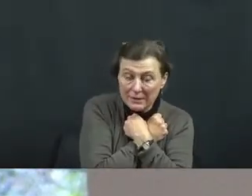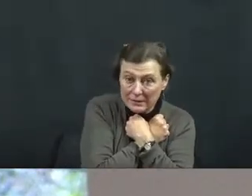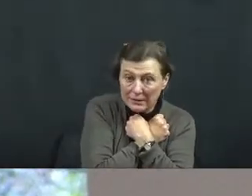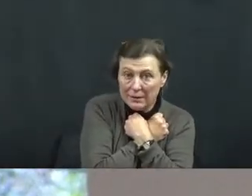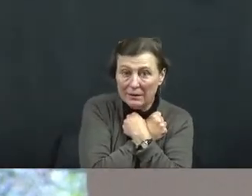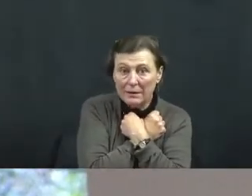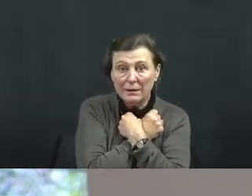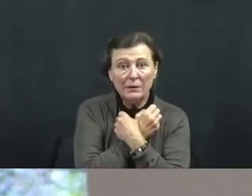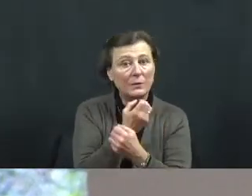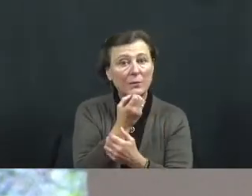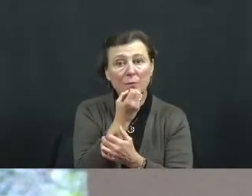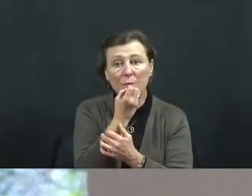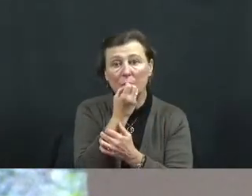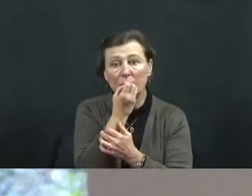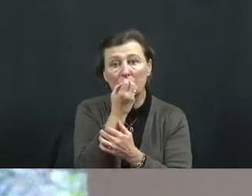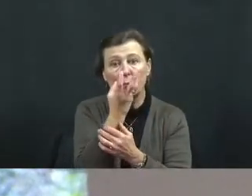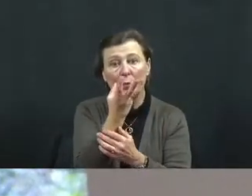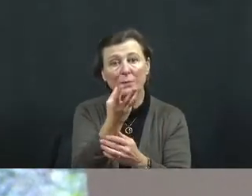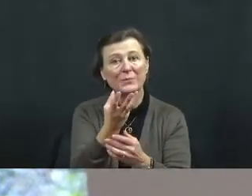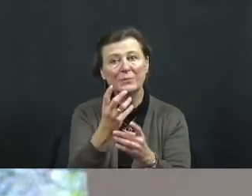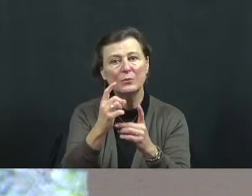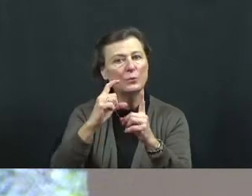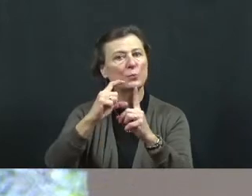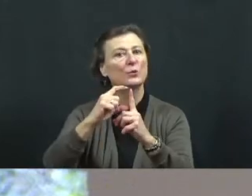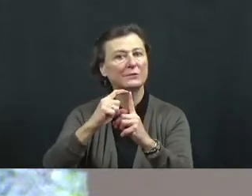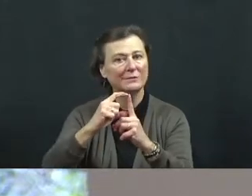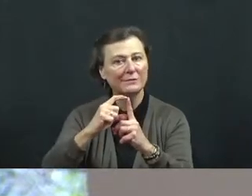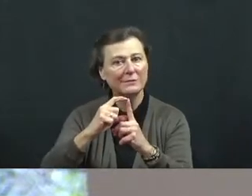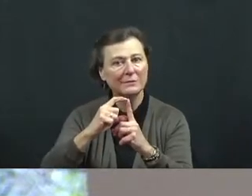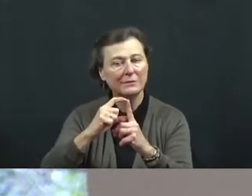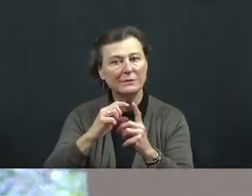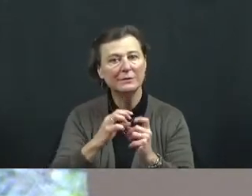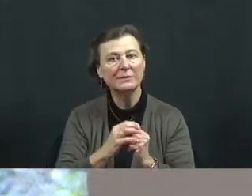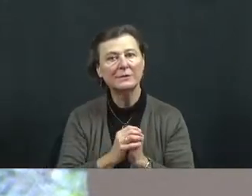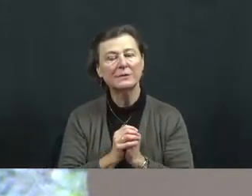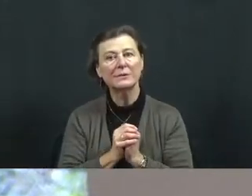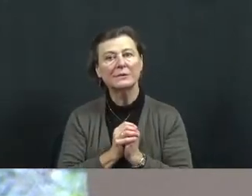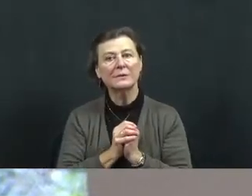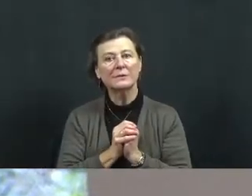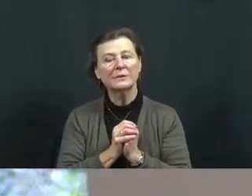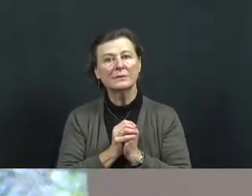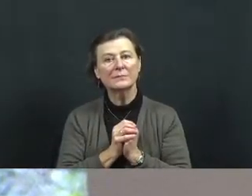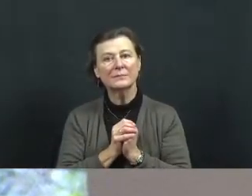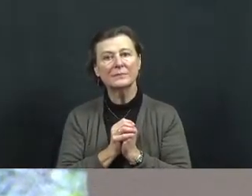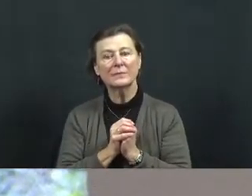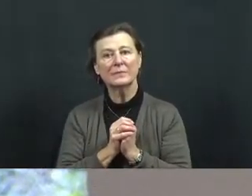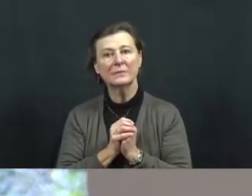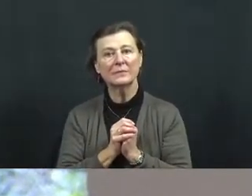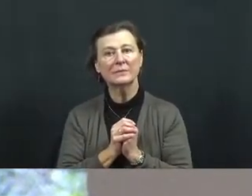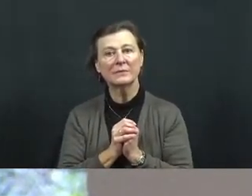A warm word?